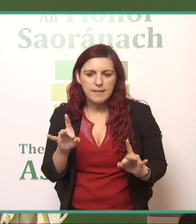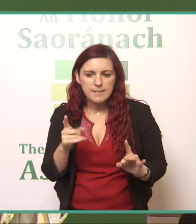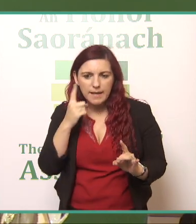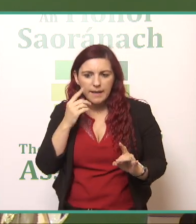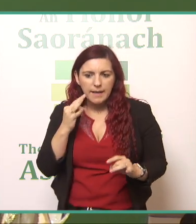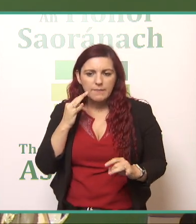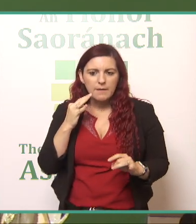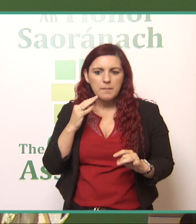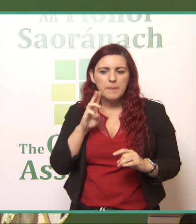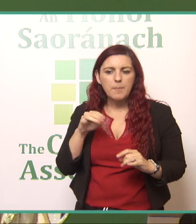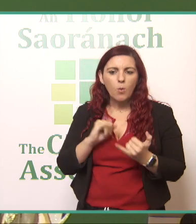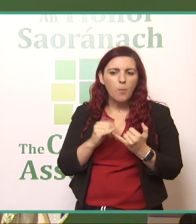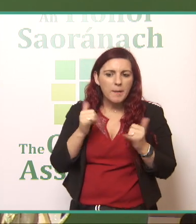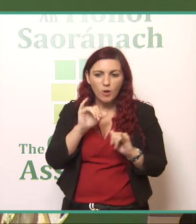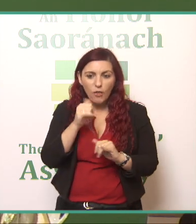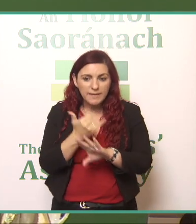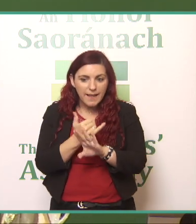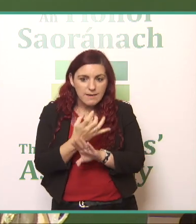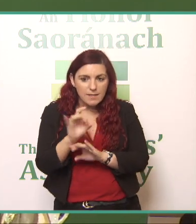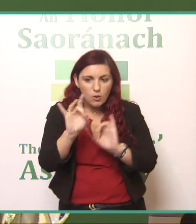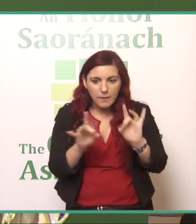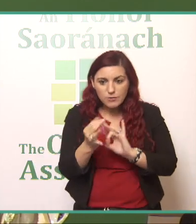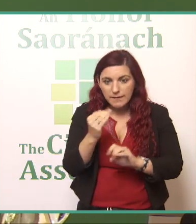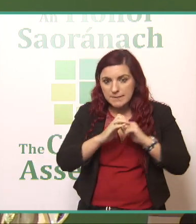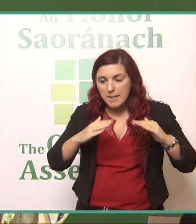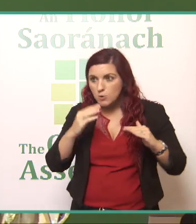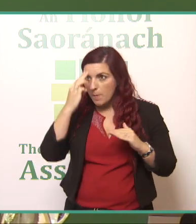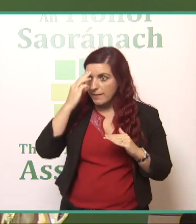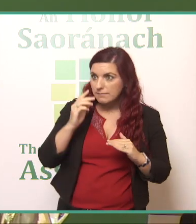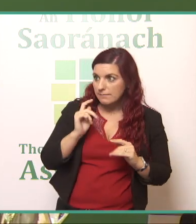people who haven't spoken yes would be great if your table doesn't mind nominating you excellent